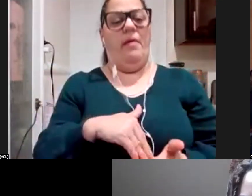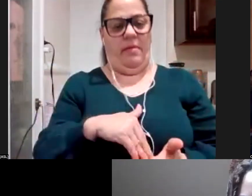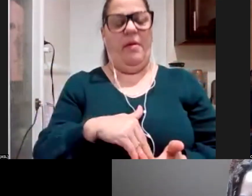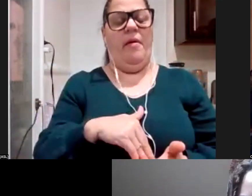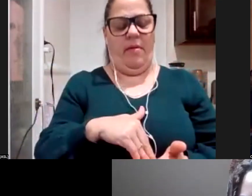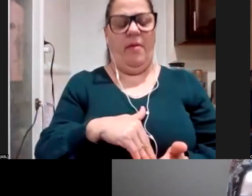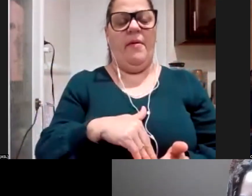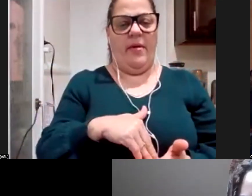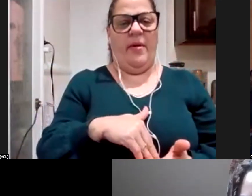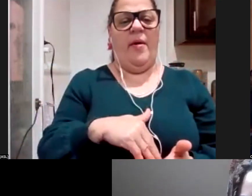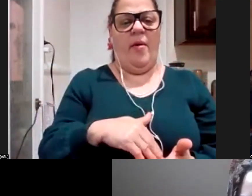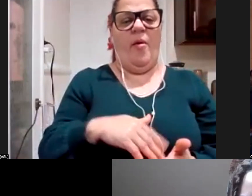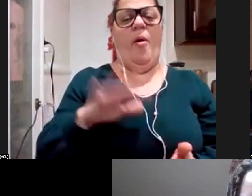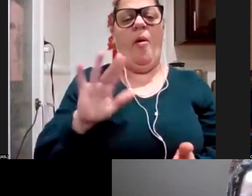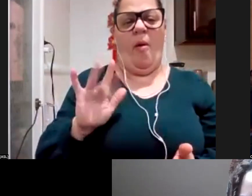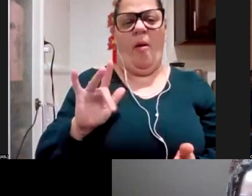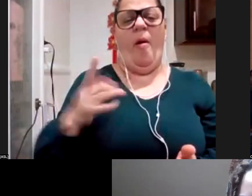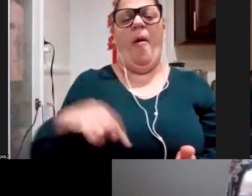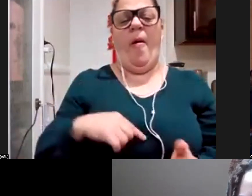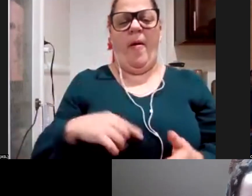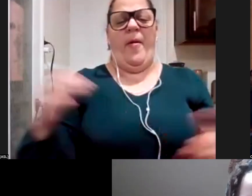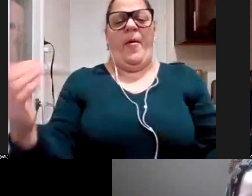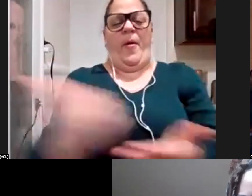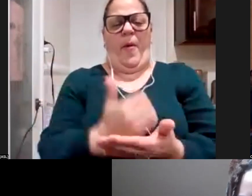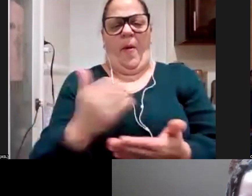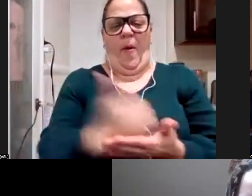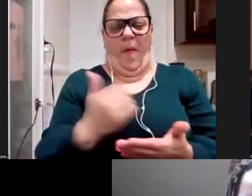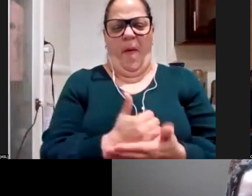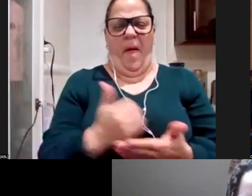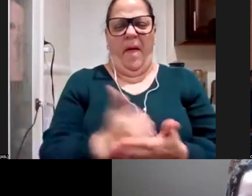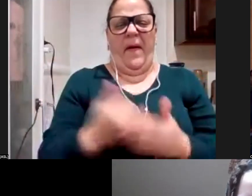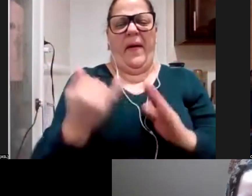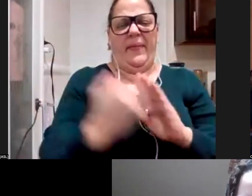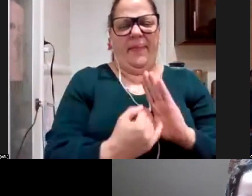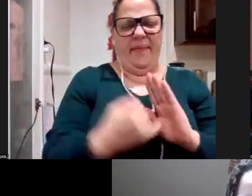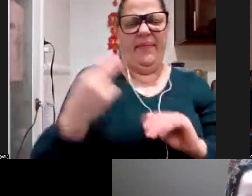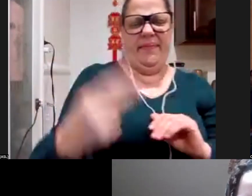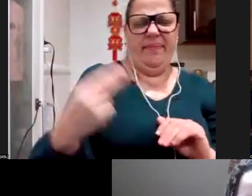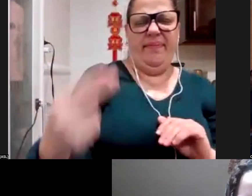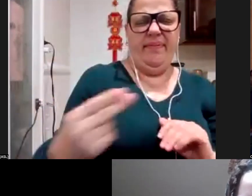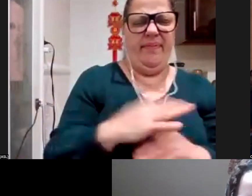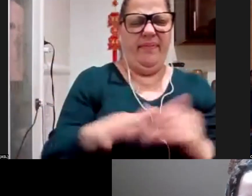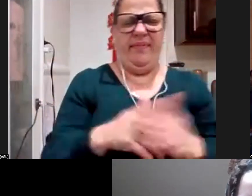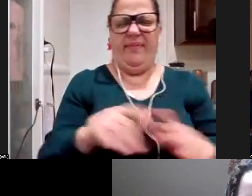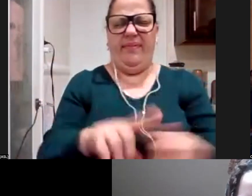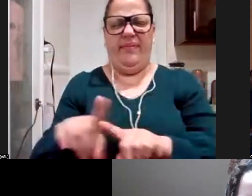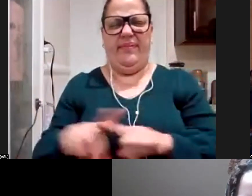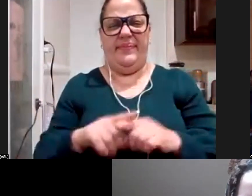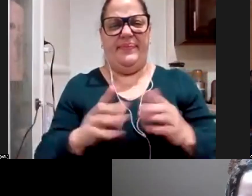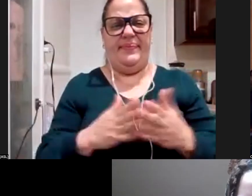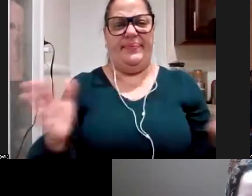for people who are working on collections, on archiving, on on all kinds of things. Um we had 17